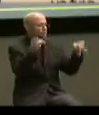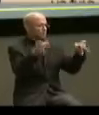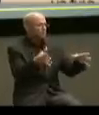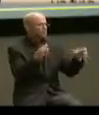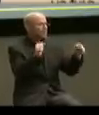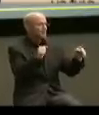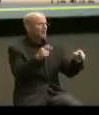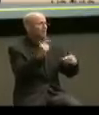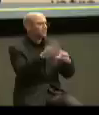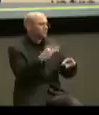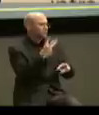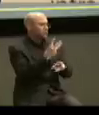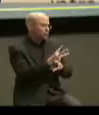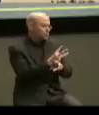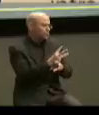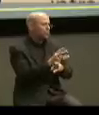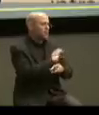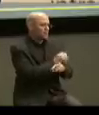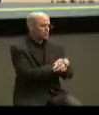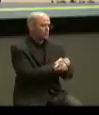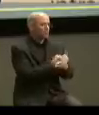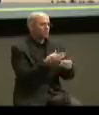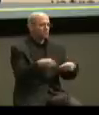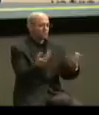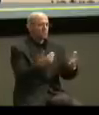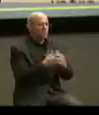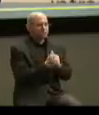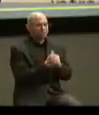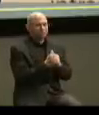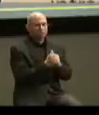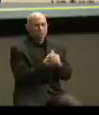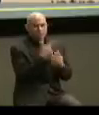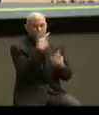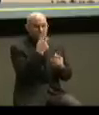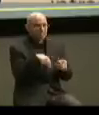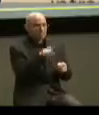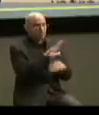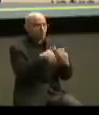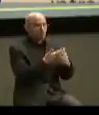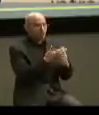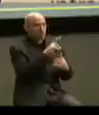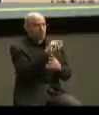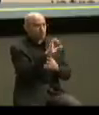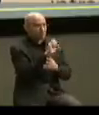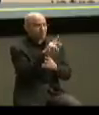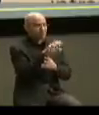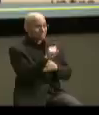ON GLOBAL ENERGY SUPPLIES, INCLUDING CLEAN ENERGY. DUE TO THESE RISKS, IT IS INCREDIBLY IMPORTANT THAT